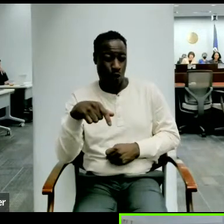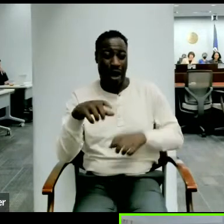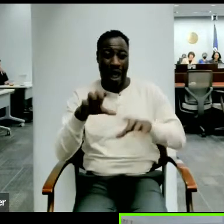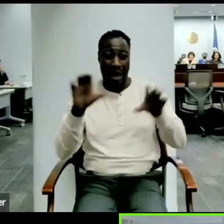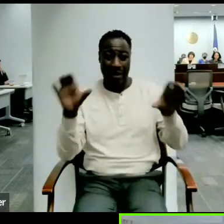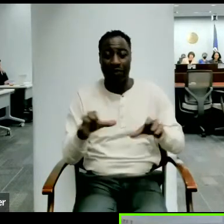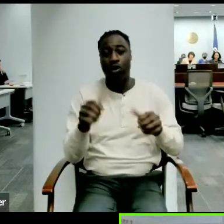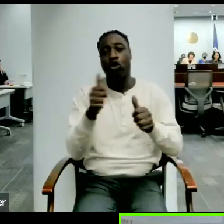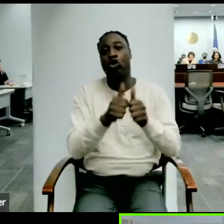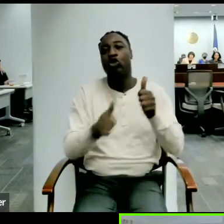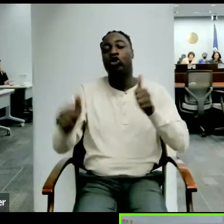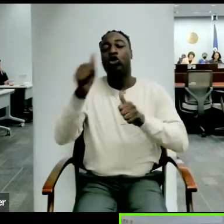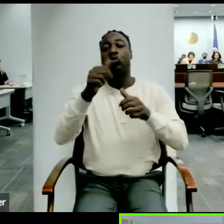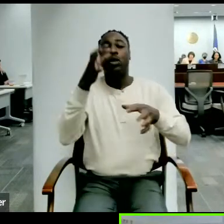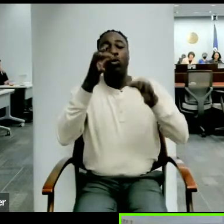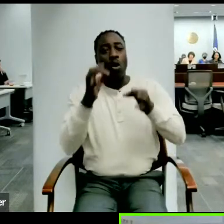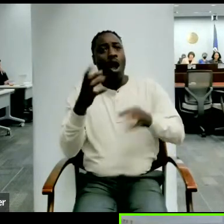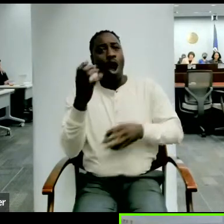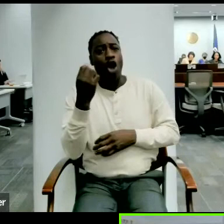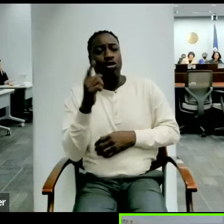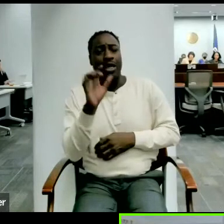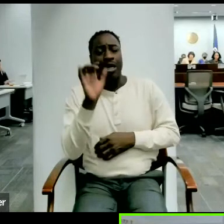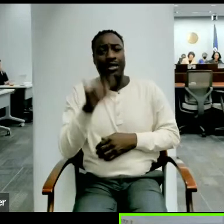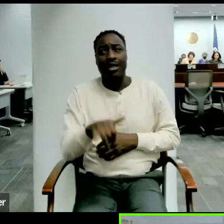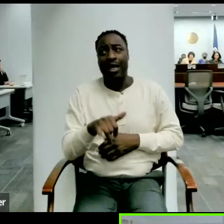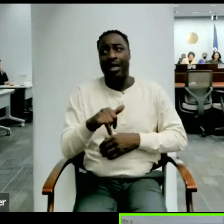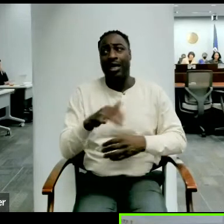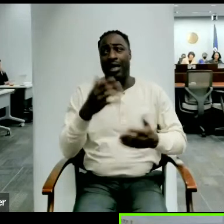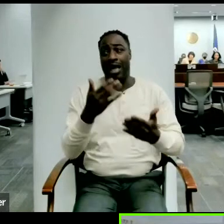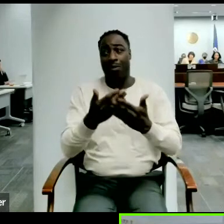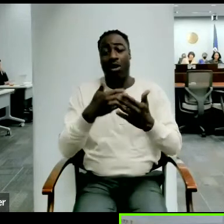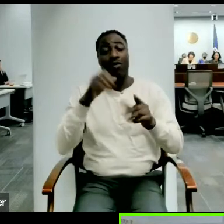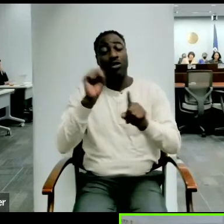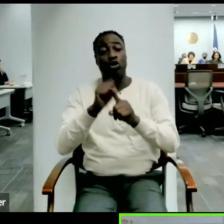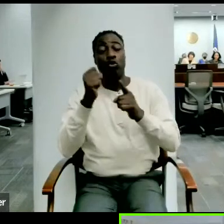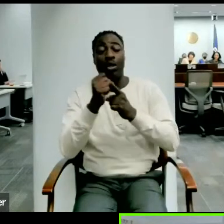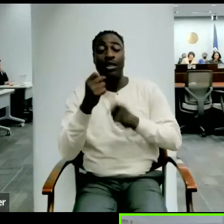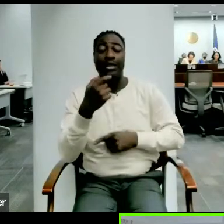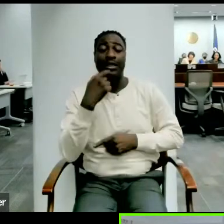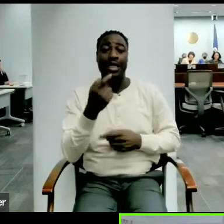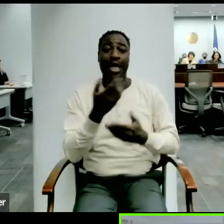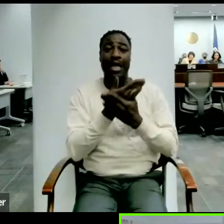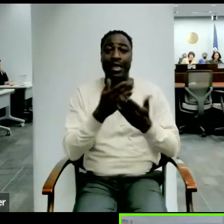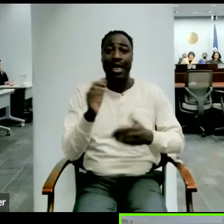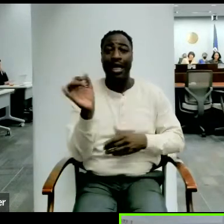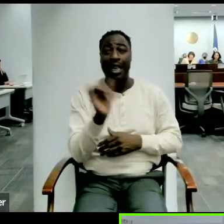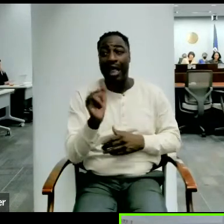has understood this in previous cases in saying things like um when the,